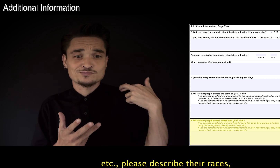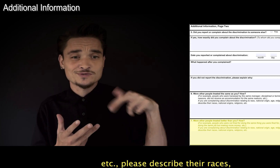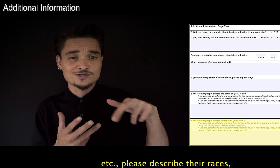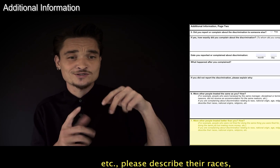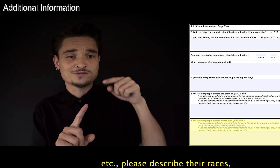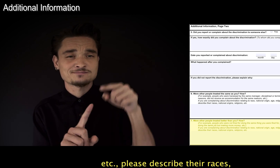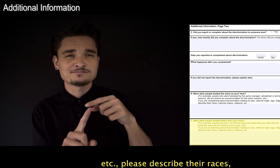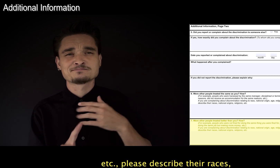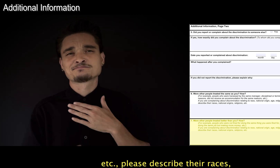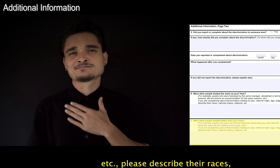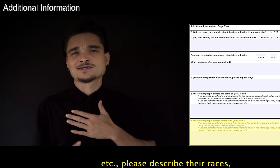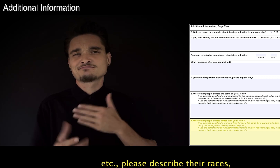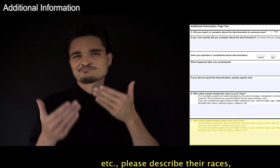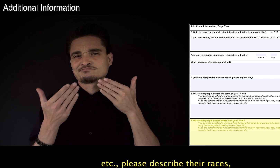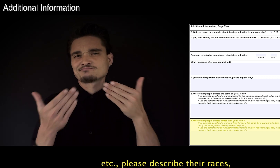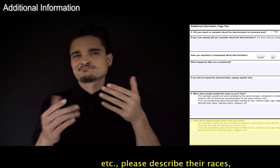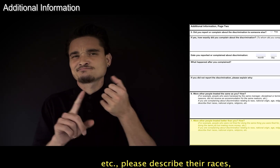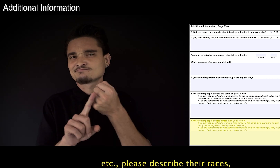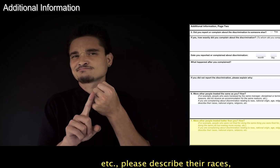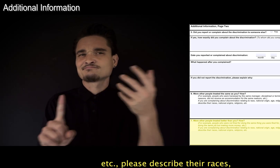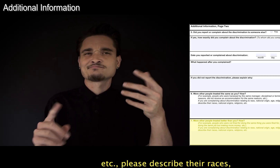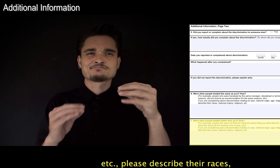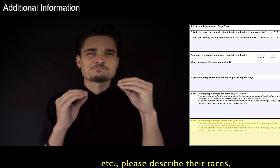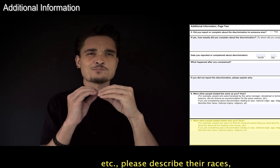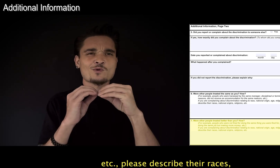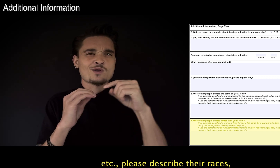etc., please describe their races,